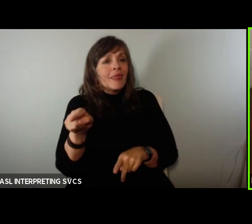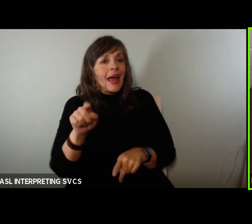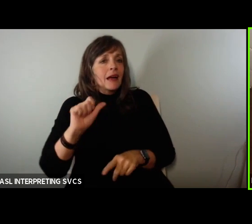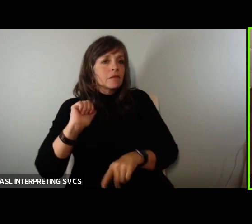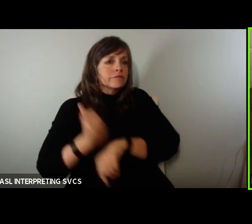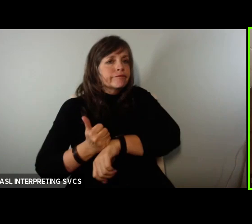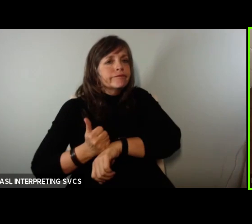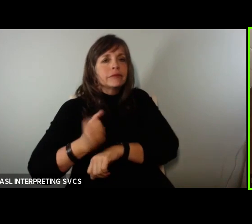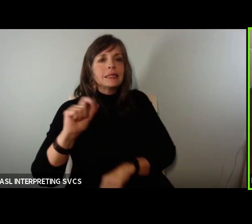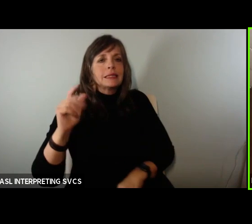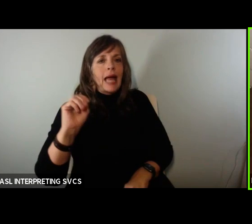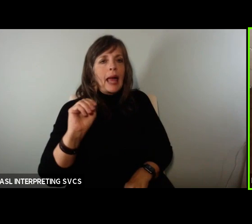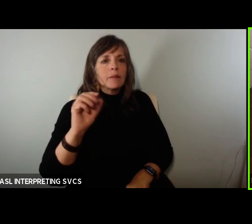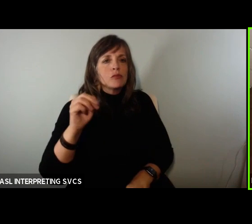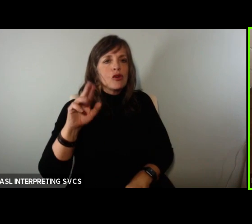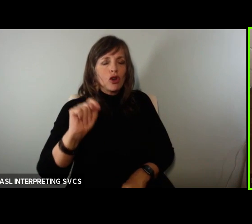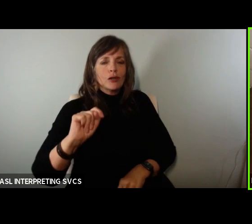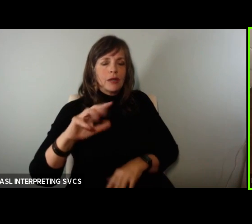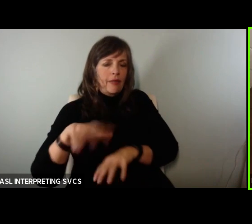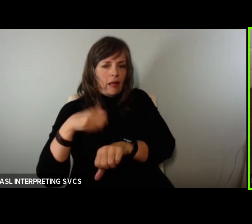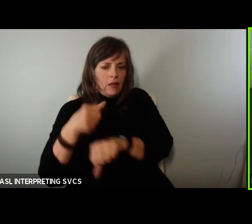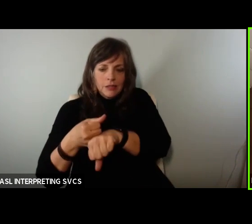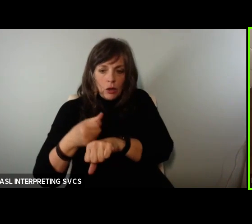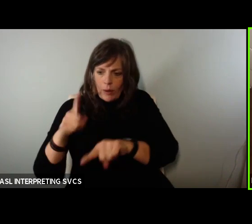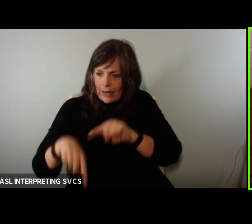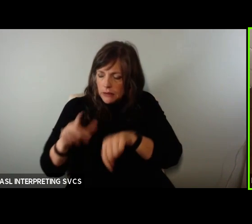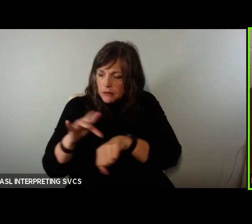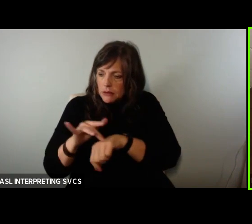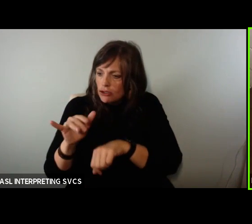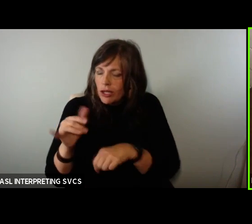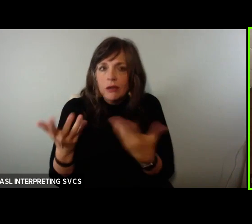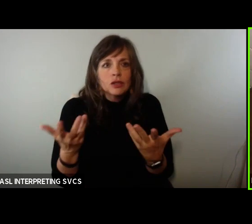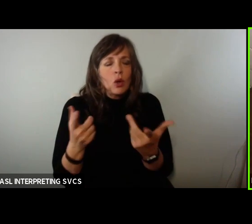So partnering with a nonprofit that already has a mechanism